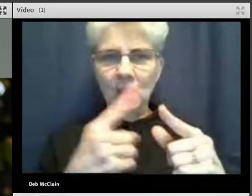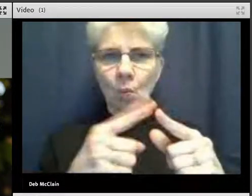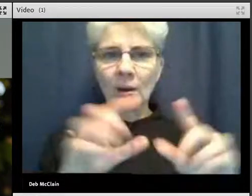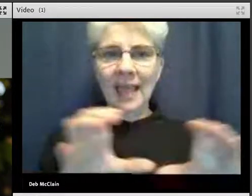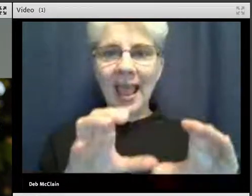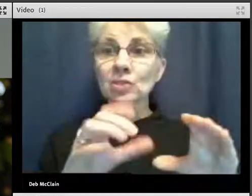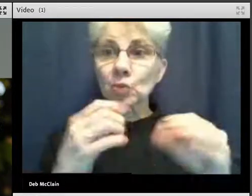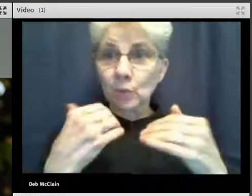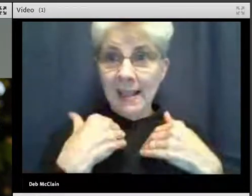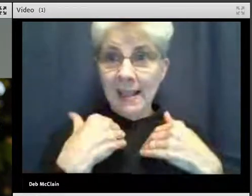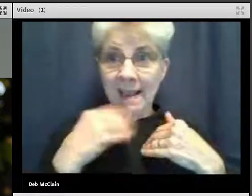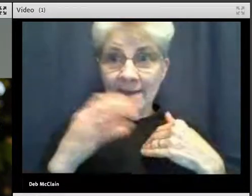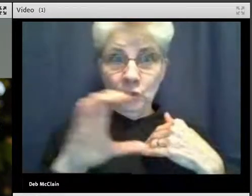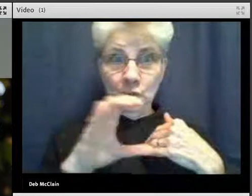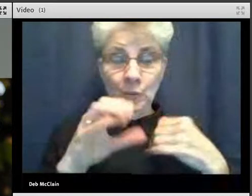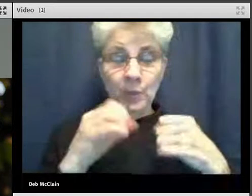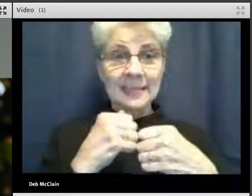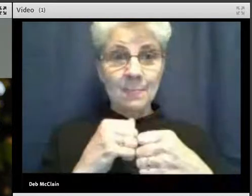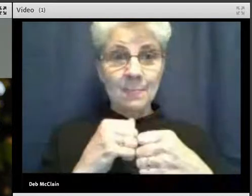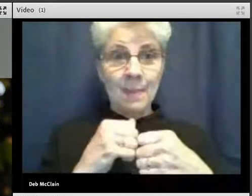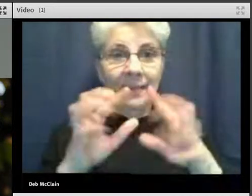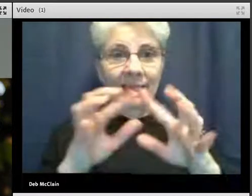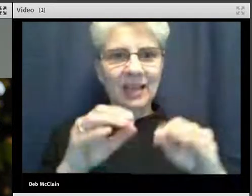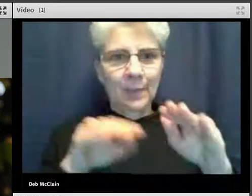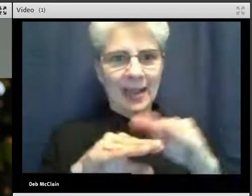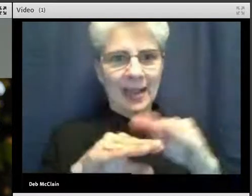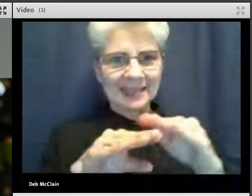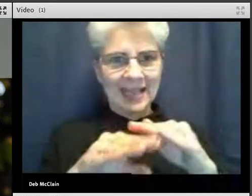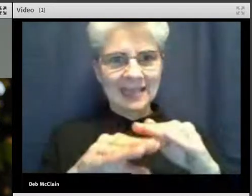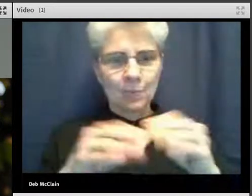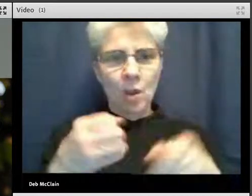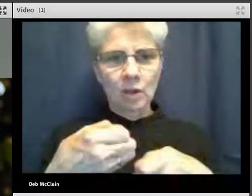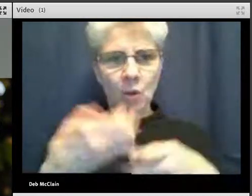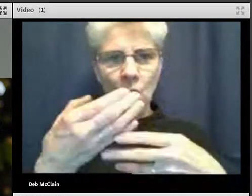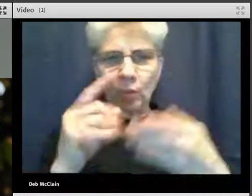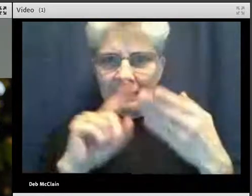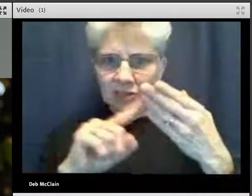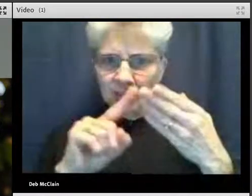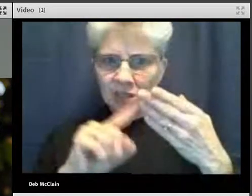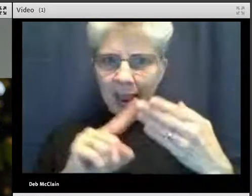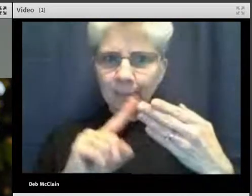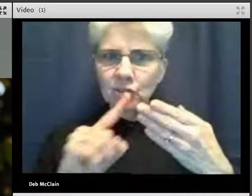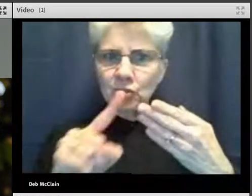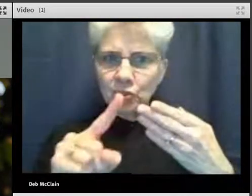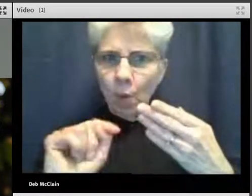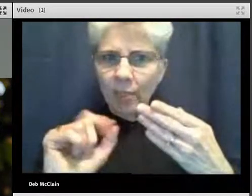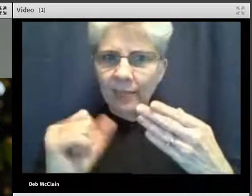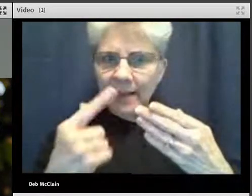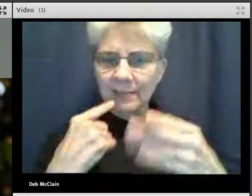and one of the actions that you can have it do is make a document accessible and run through that check very slowly.